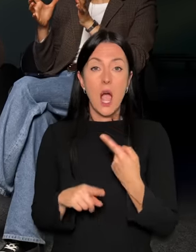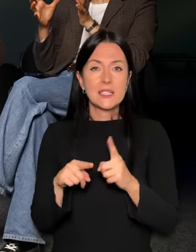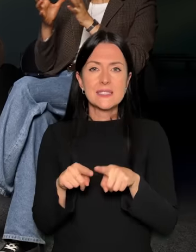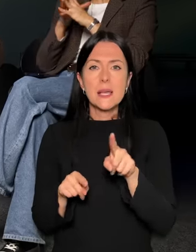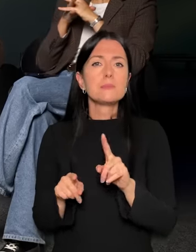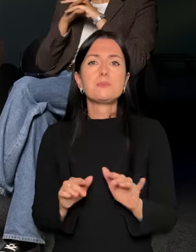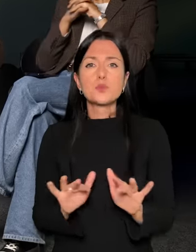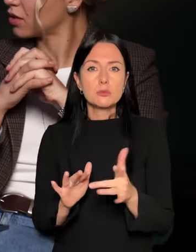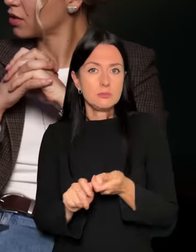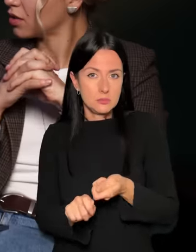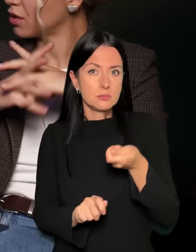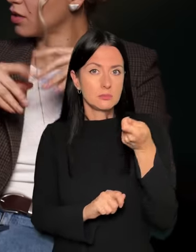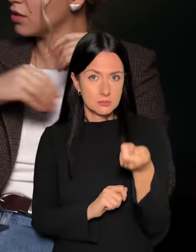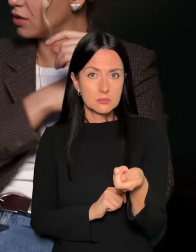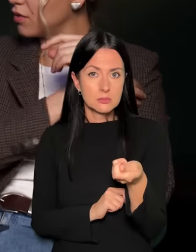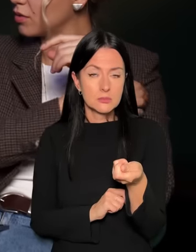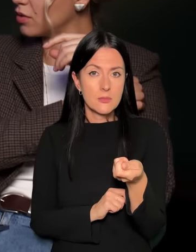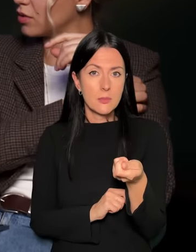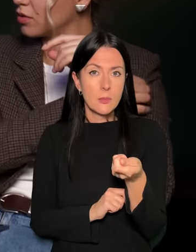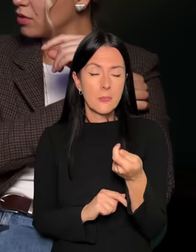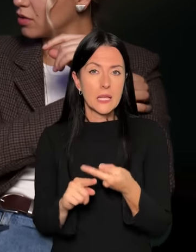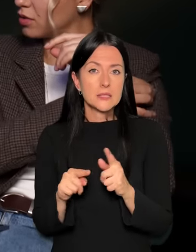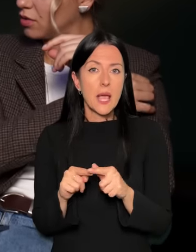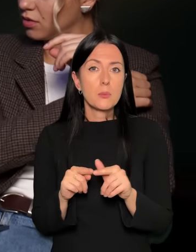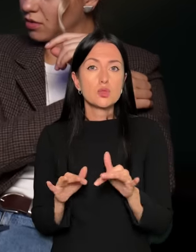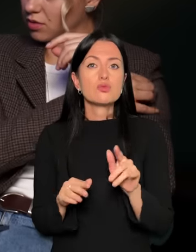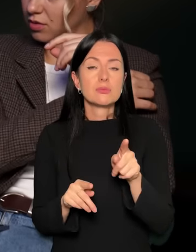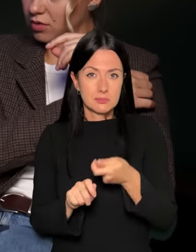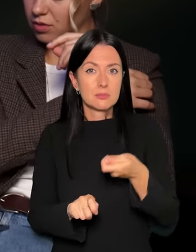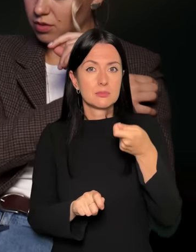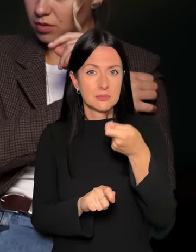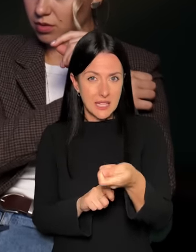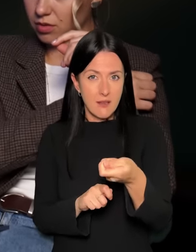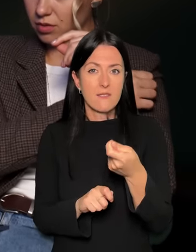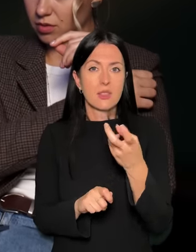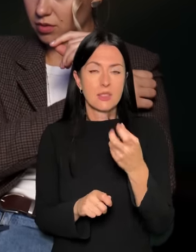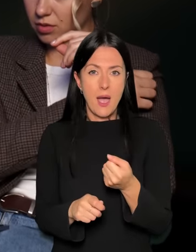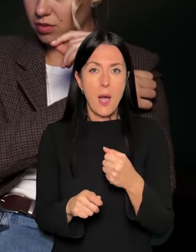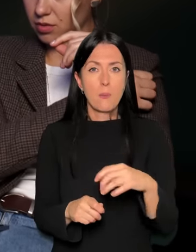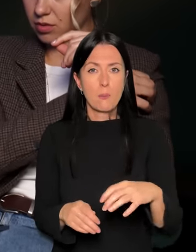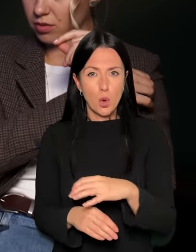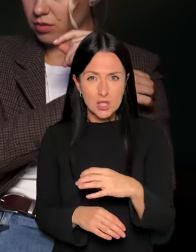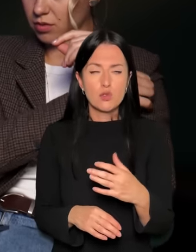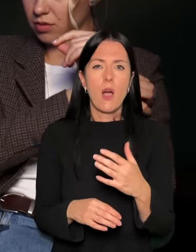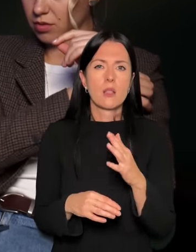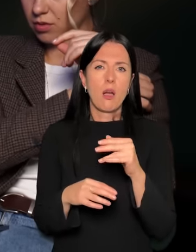where you apply... This is a procedure where you apply for prosthetics. It's considered